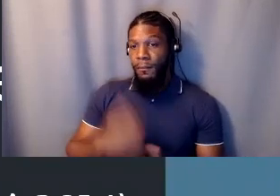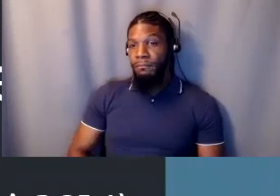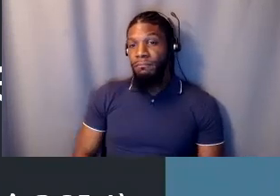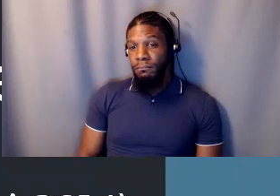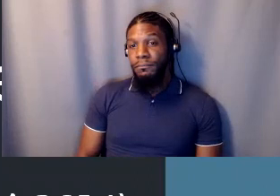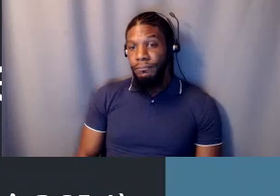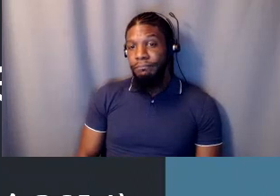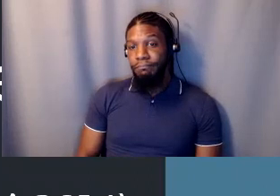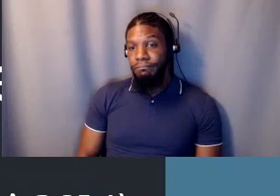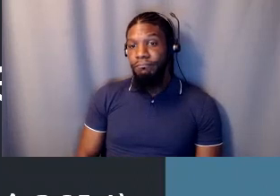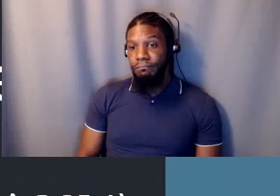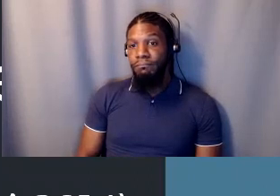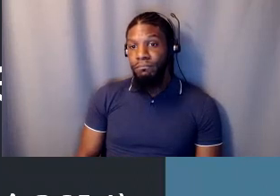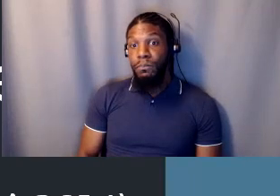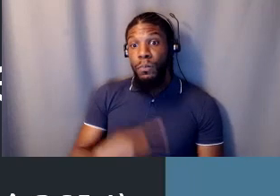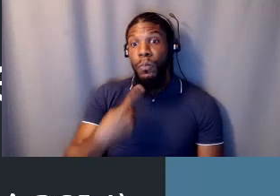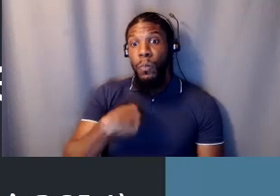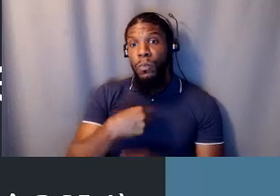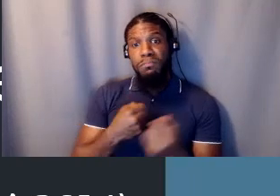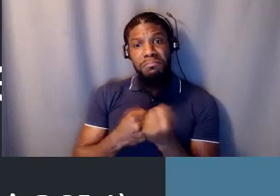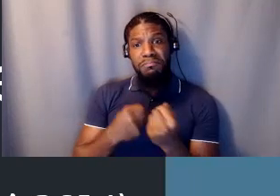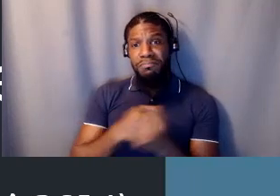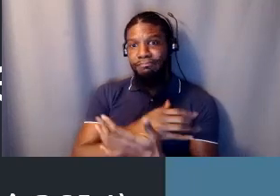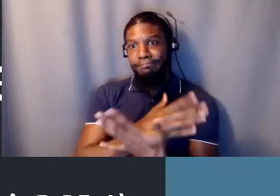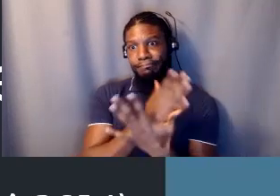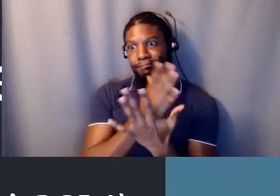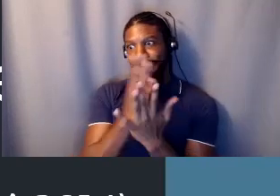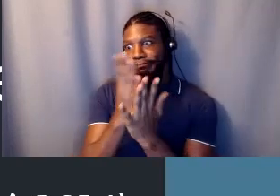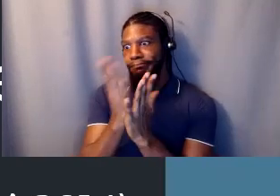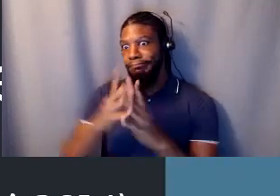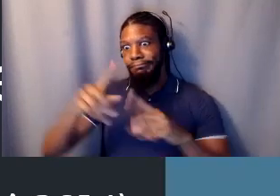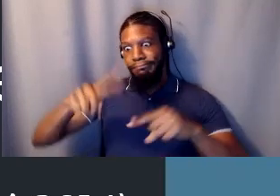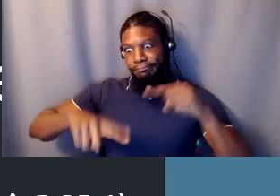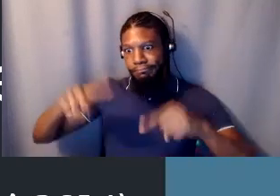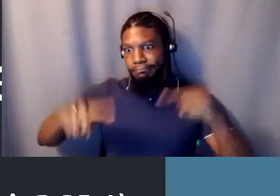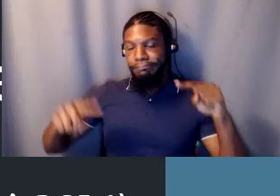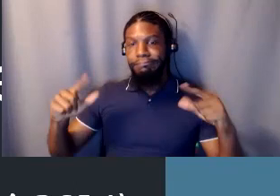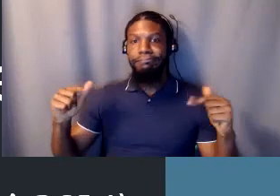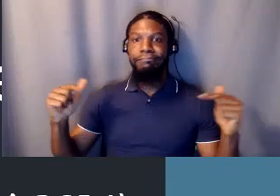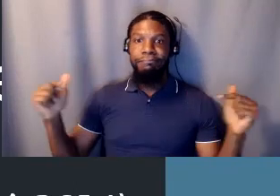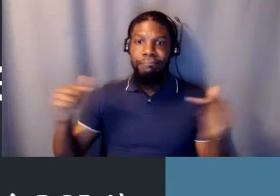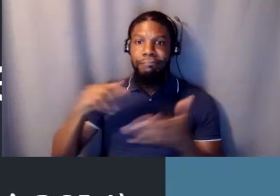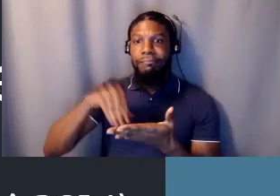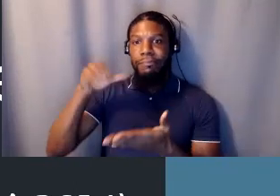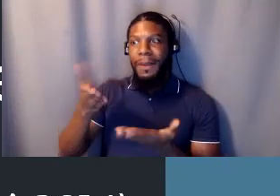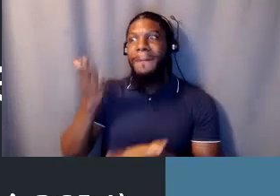We support a diverse range of learners, and they may need a wide range of tutoring options.